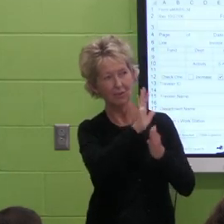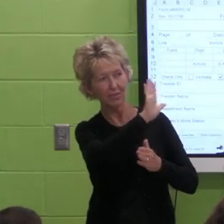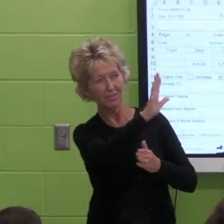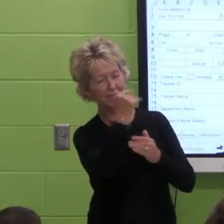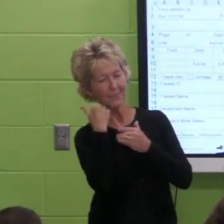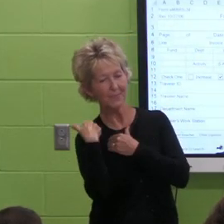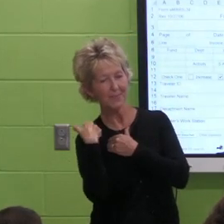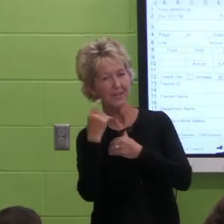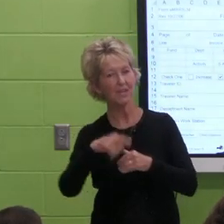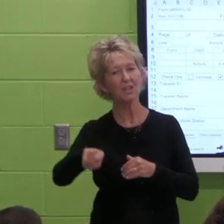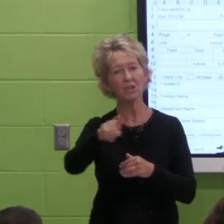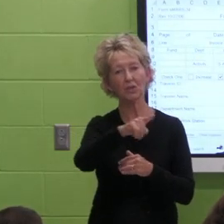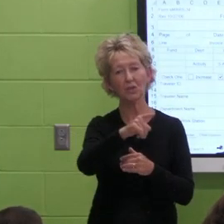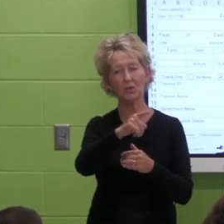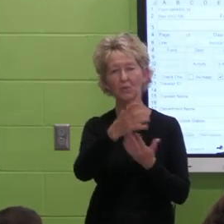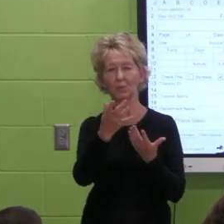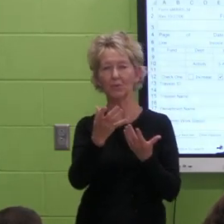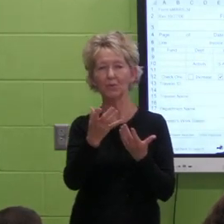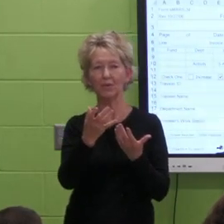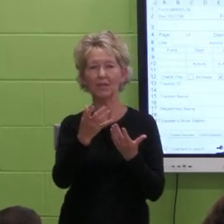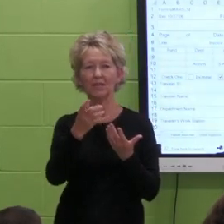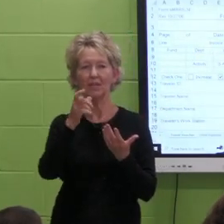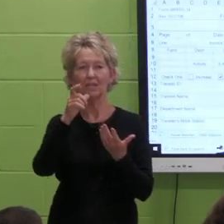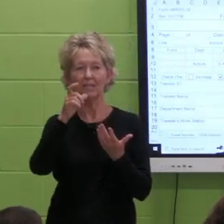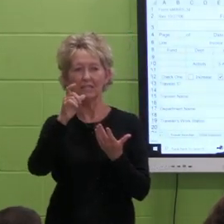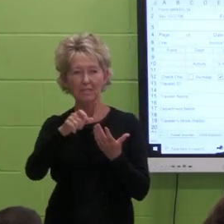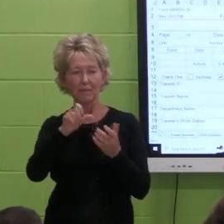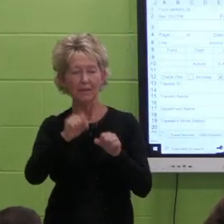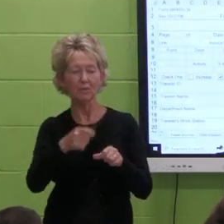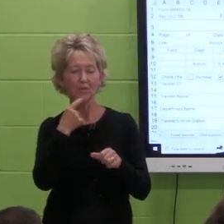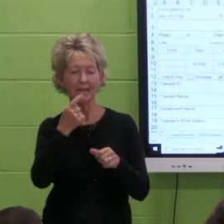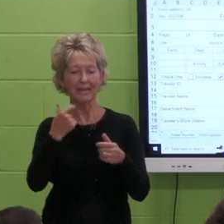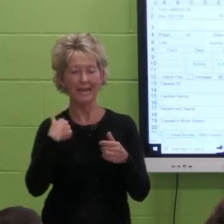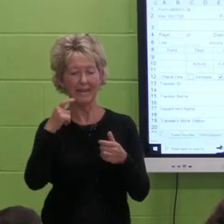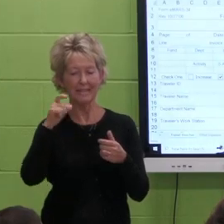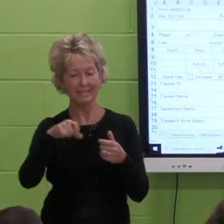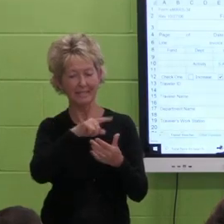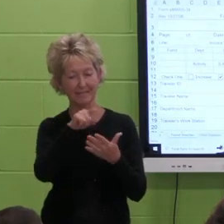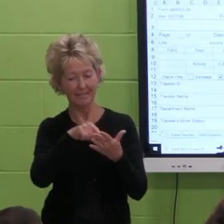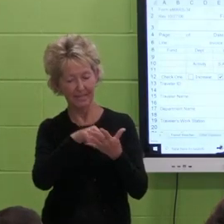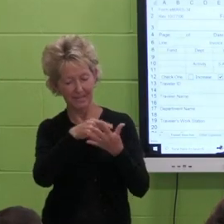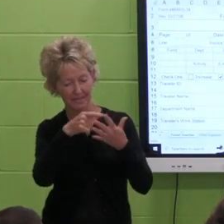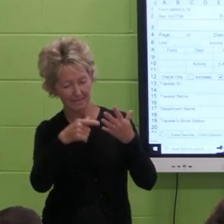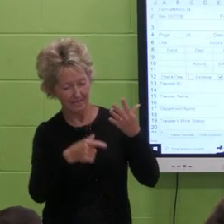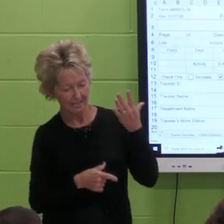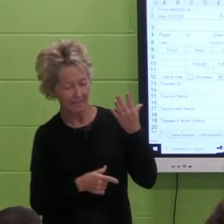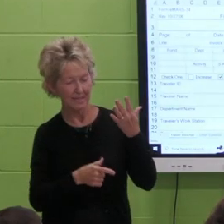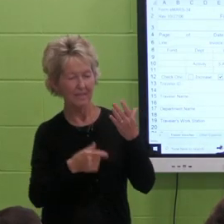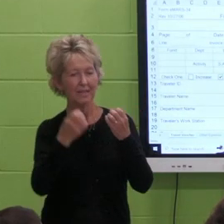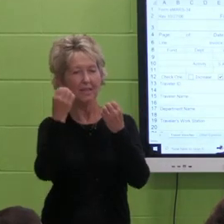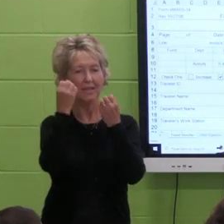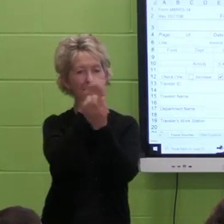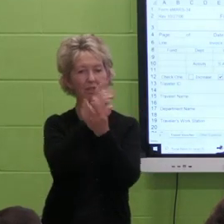you all to say I need this and I want you to have just enough knowledge of the process so